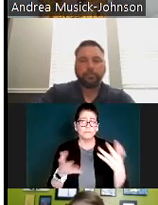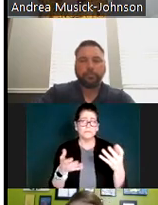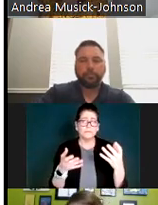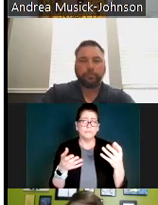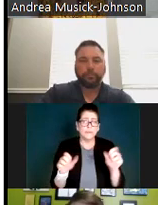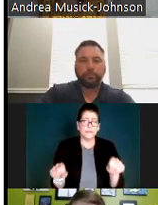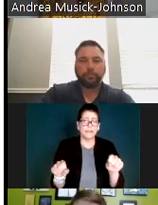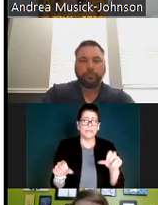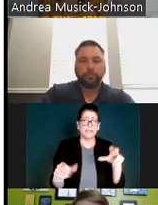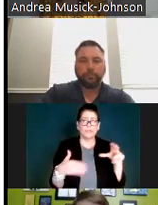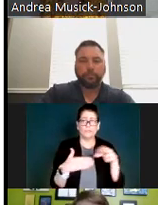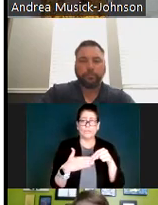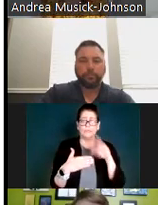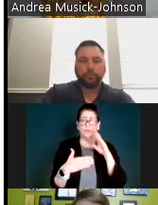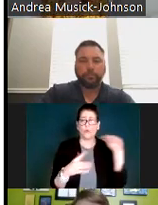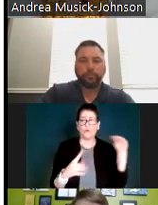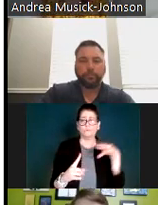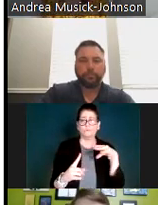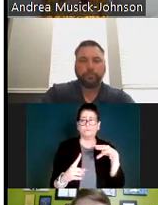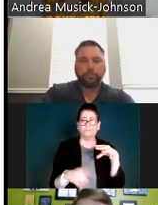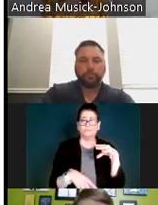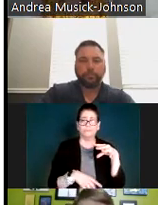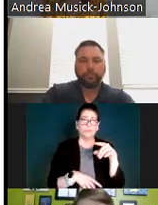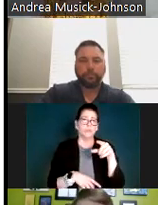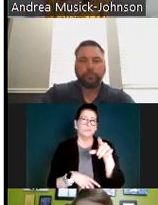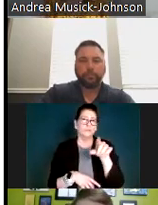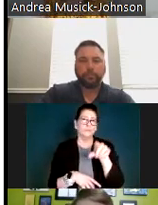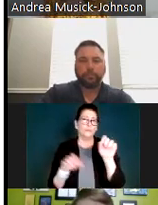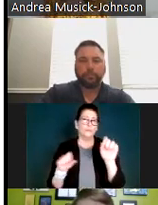or spotlight, so that way you can make sure that you are focused on her.